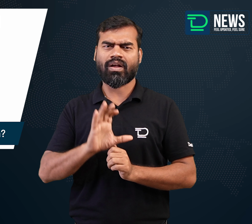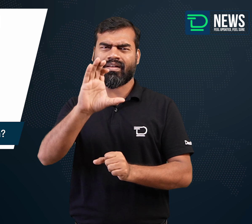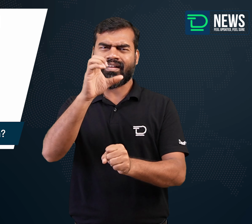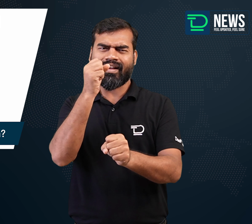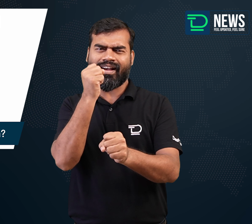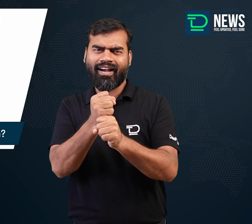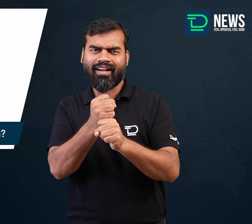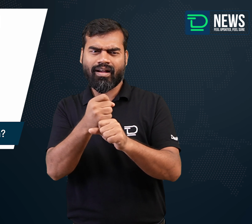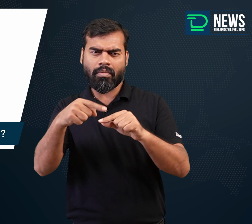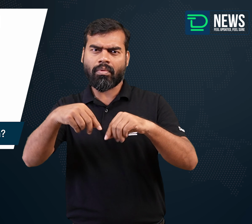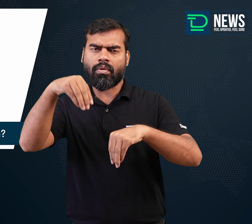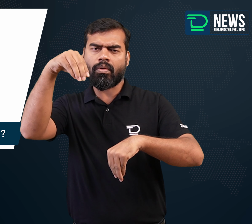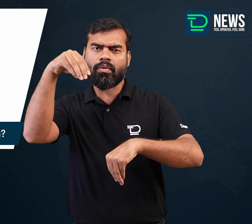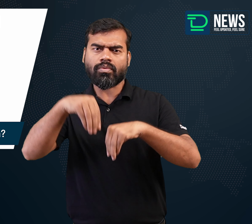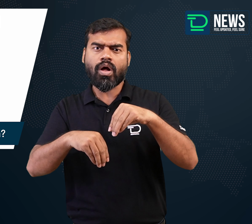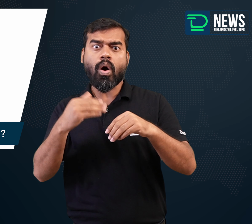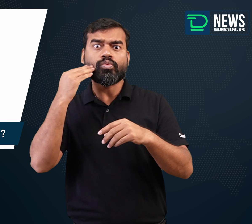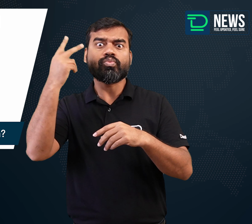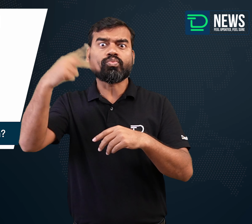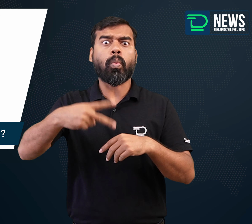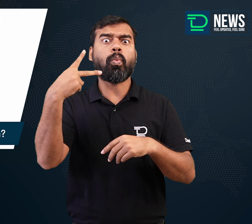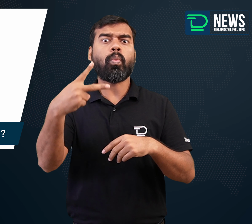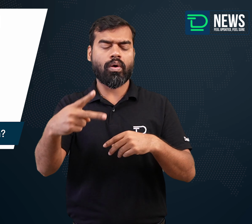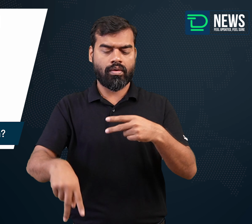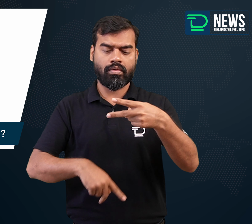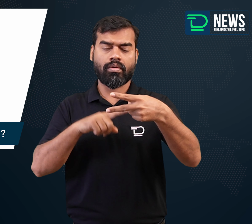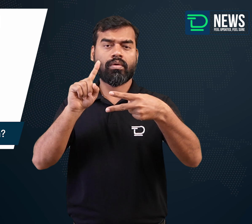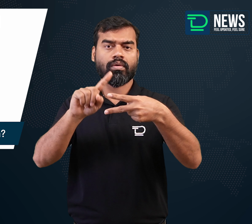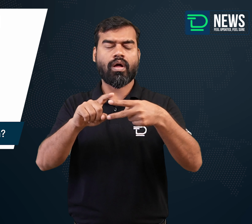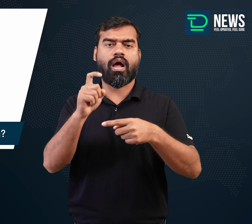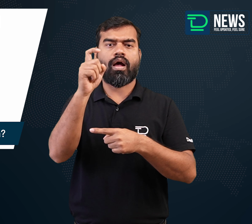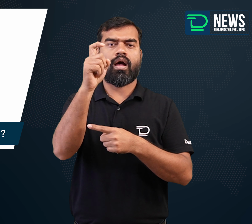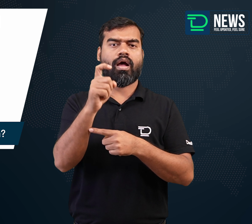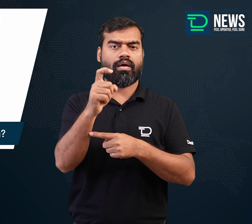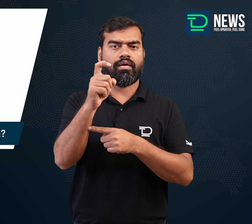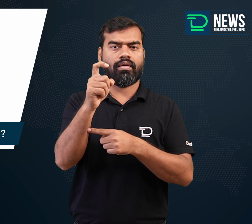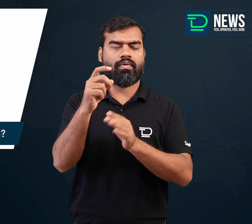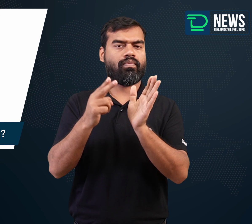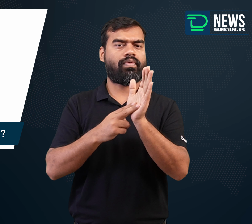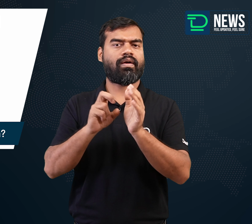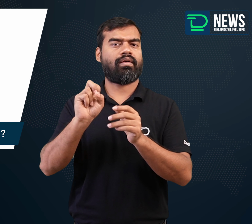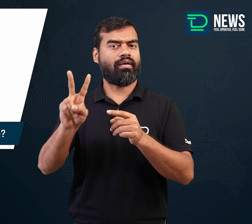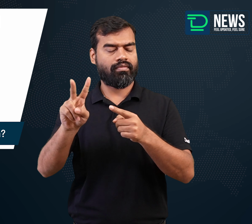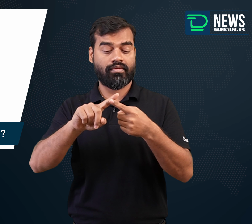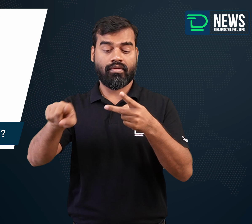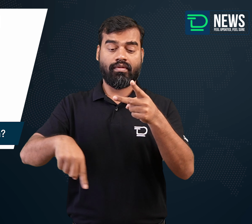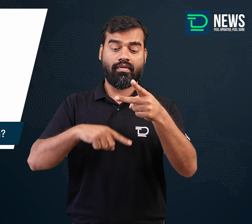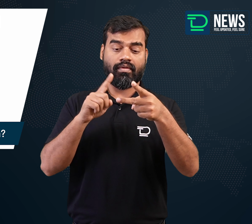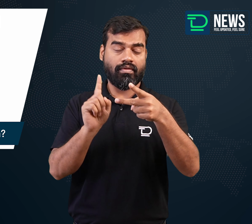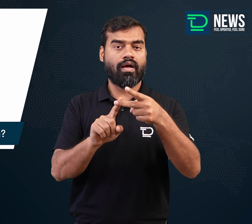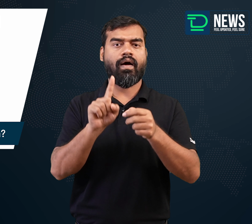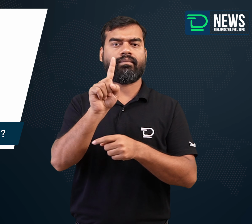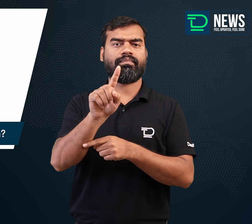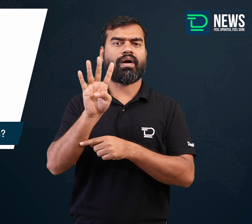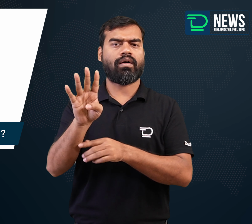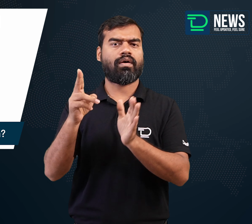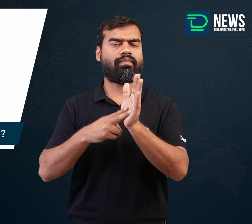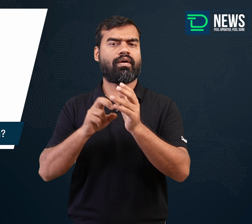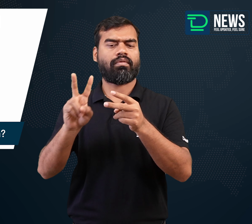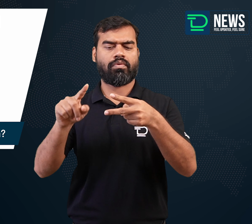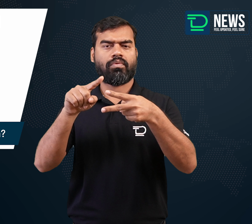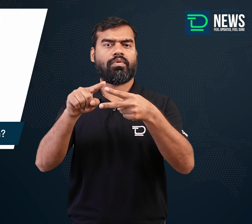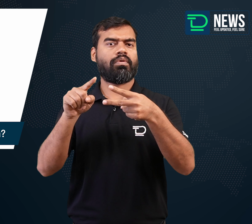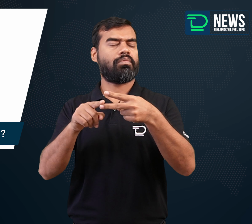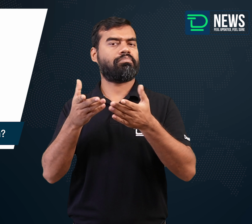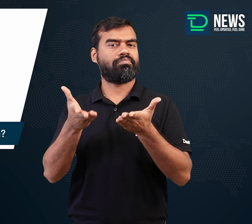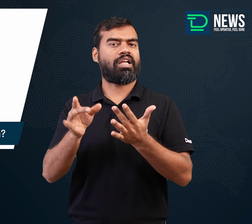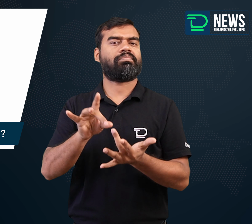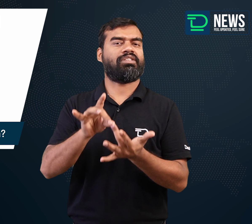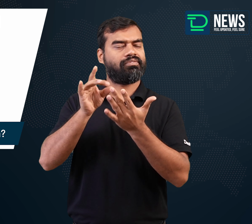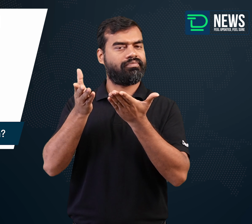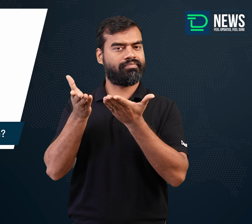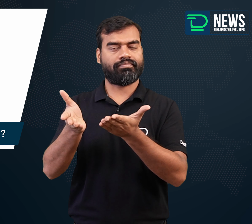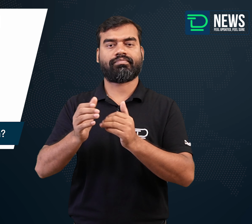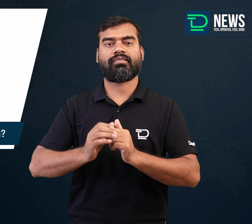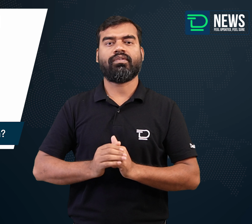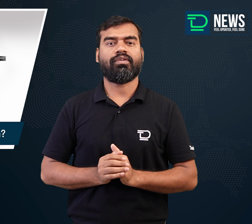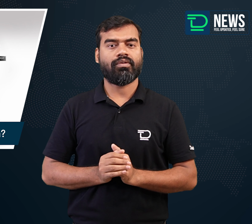Voting in Chhattisgarh is going on in two phases on the 7th and 14th.